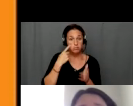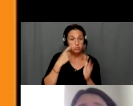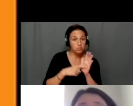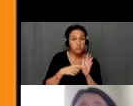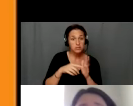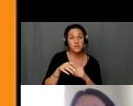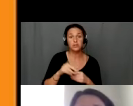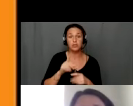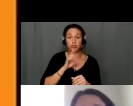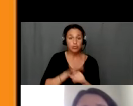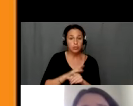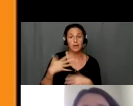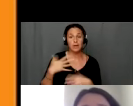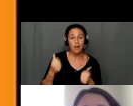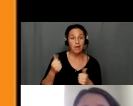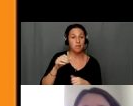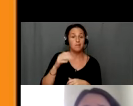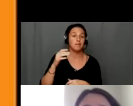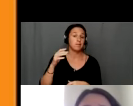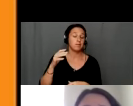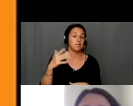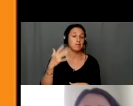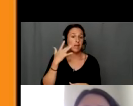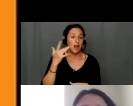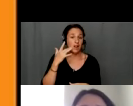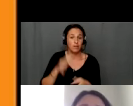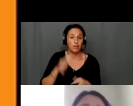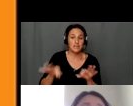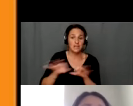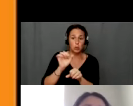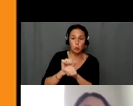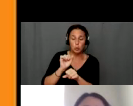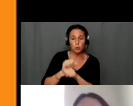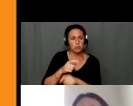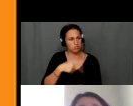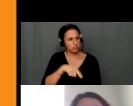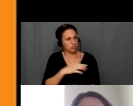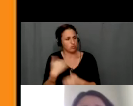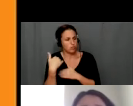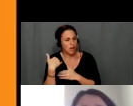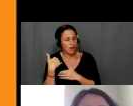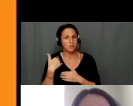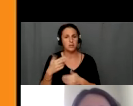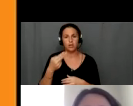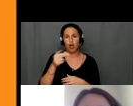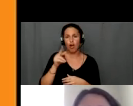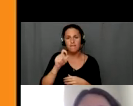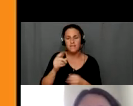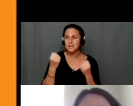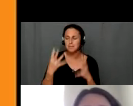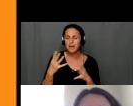essential workers who are responsible for harvesting so many crops and also who are